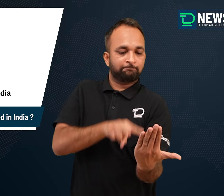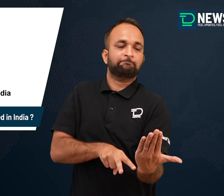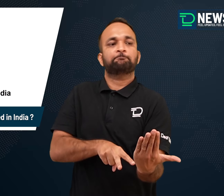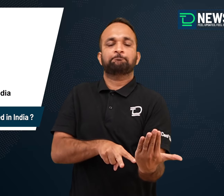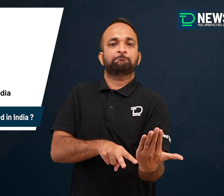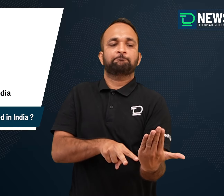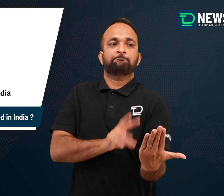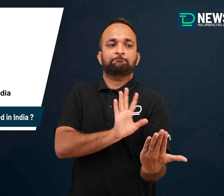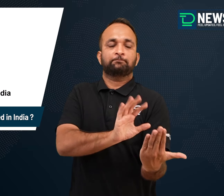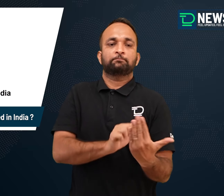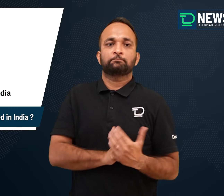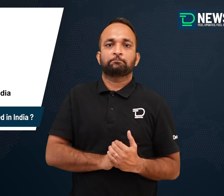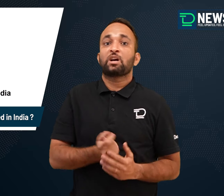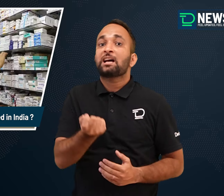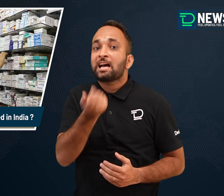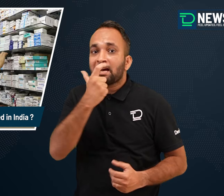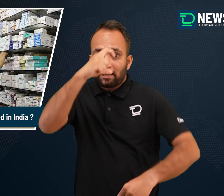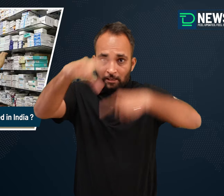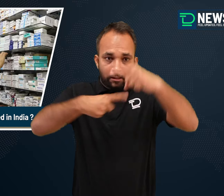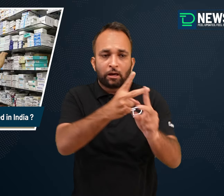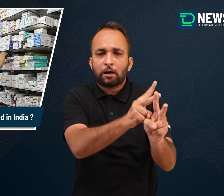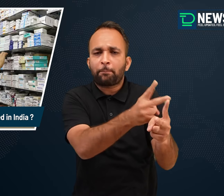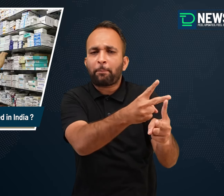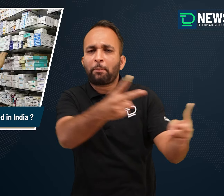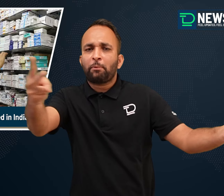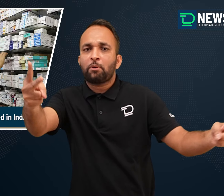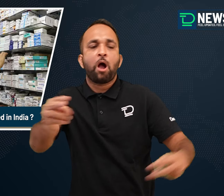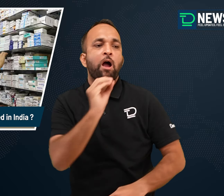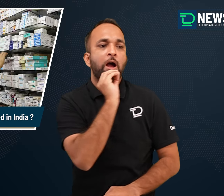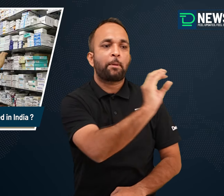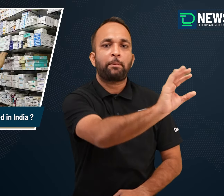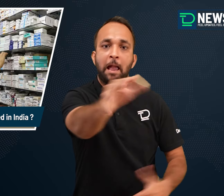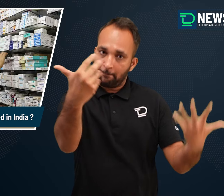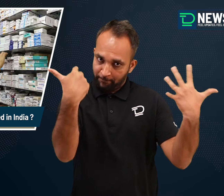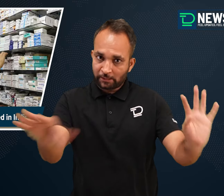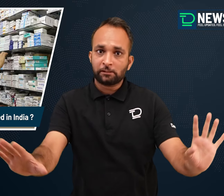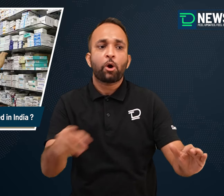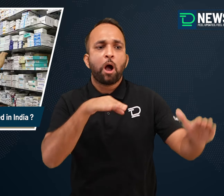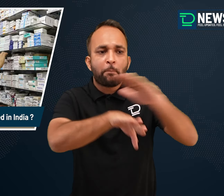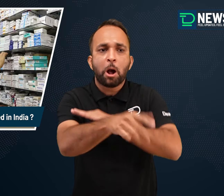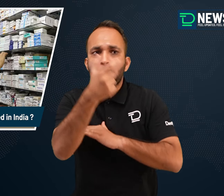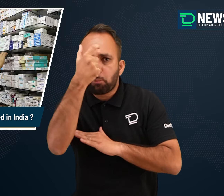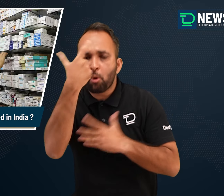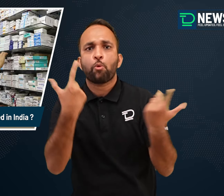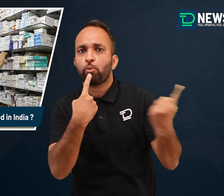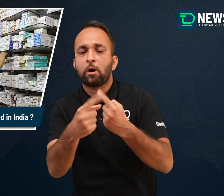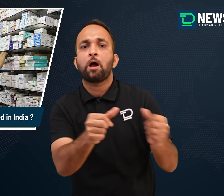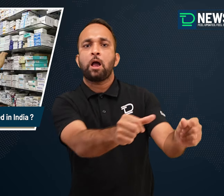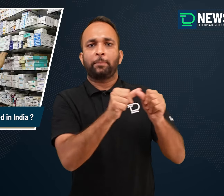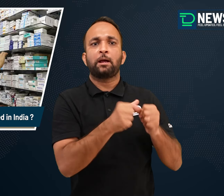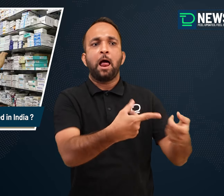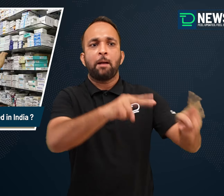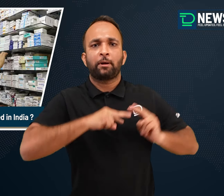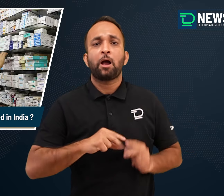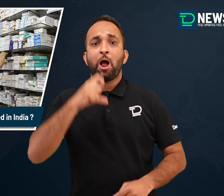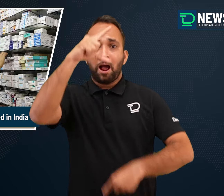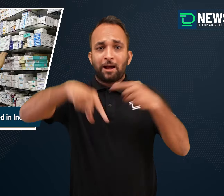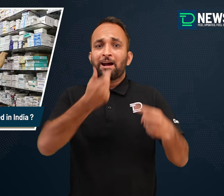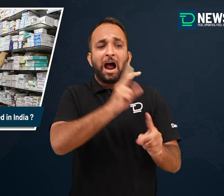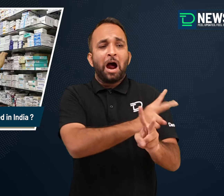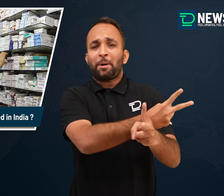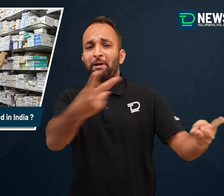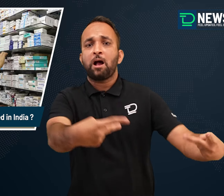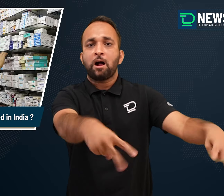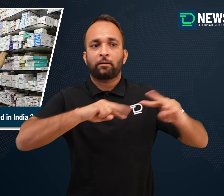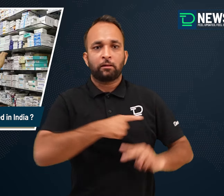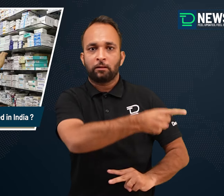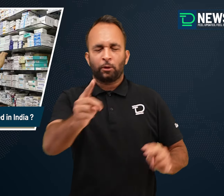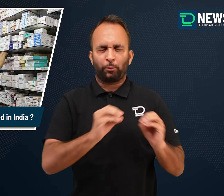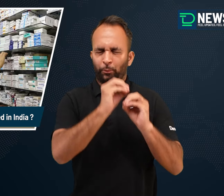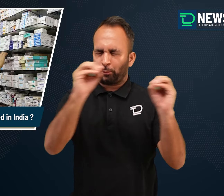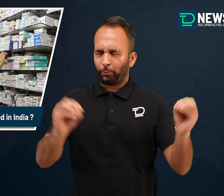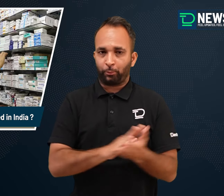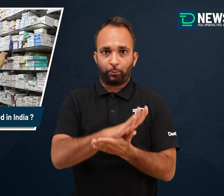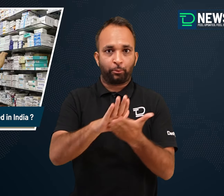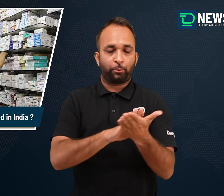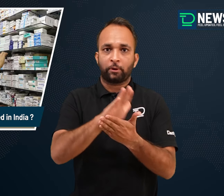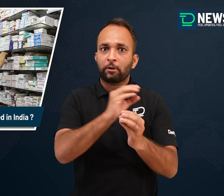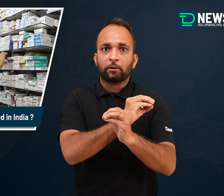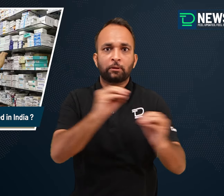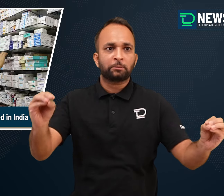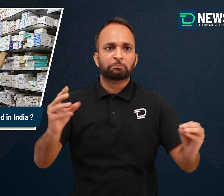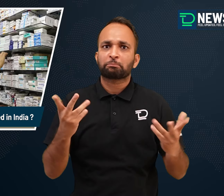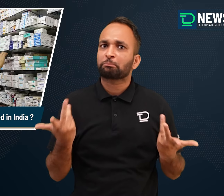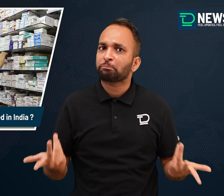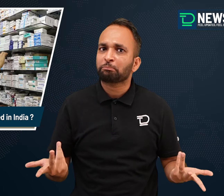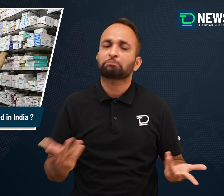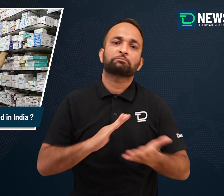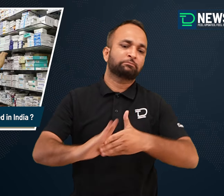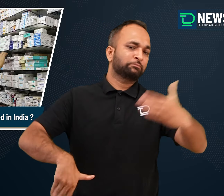However there is no proper answer from the companies.